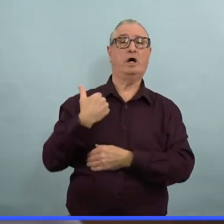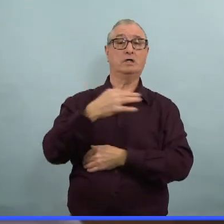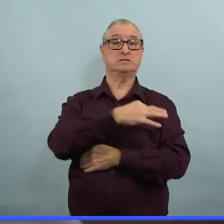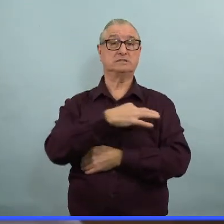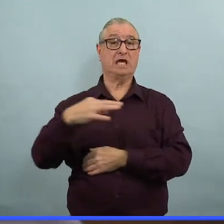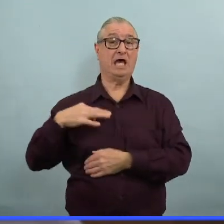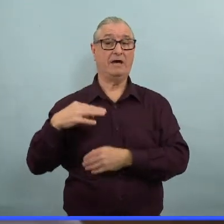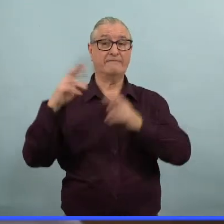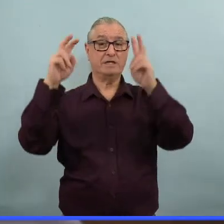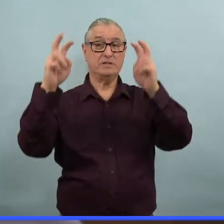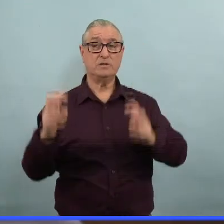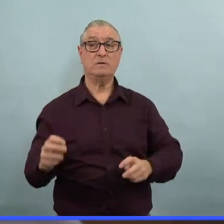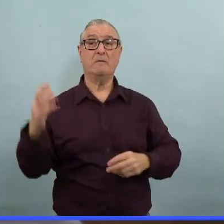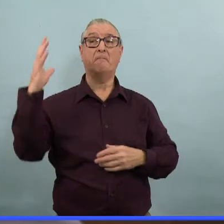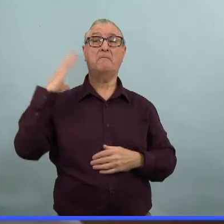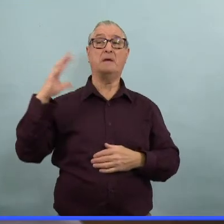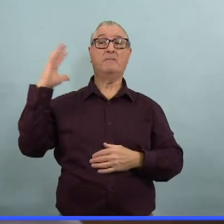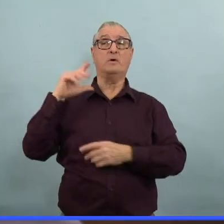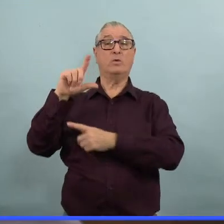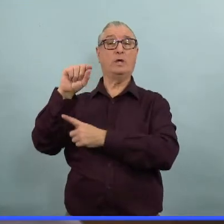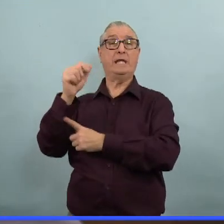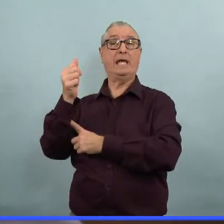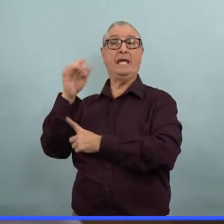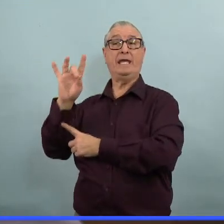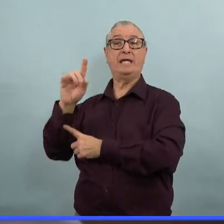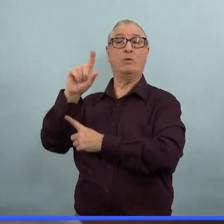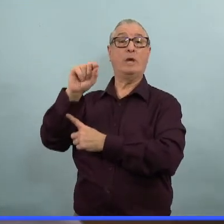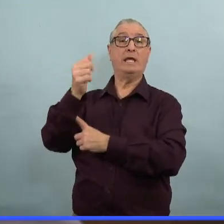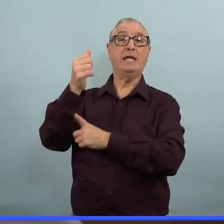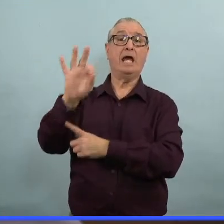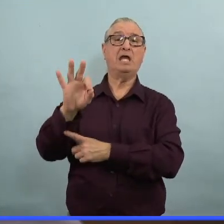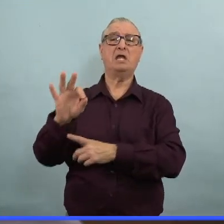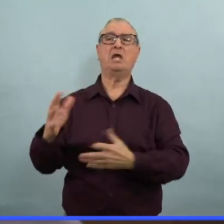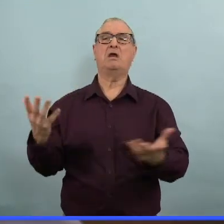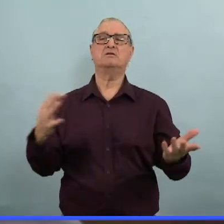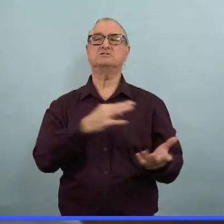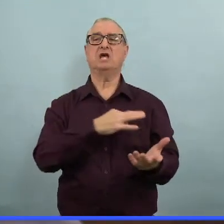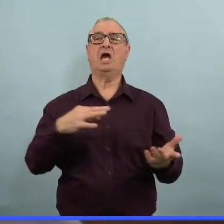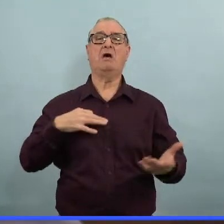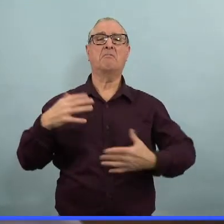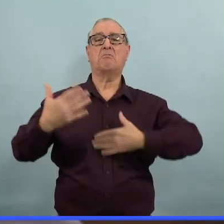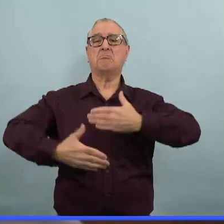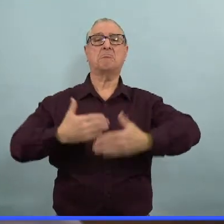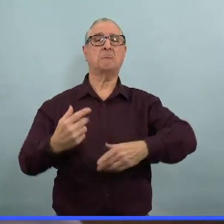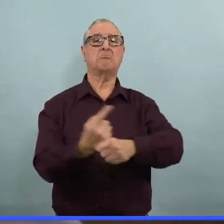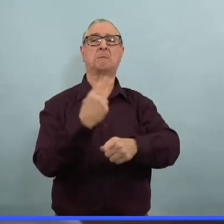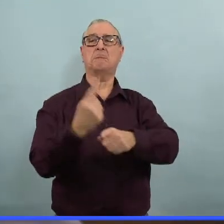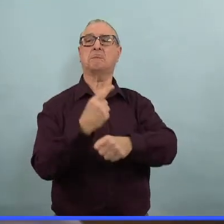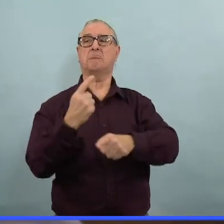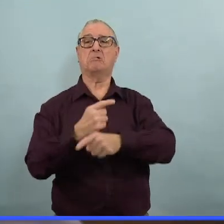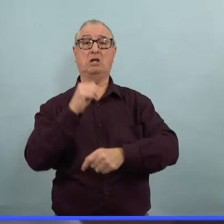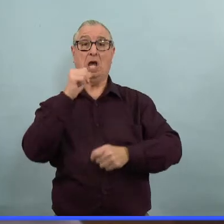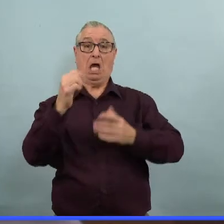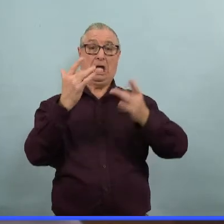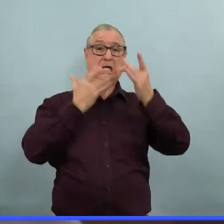there are issues on um you know delayed surgeries and and things of that so so it's not going to